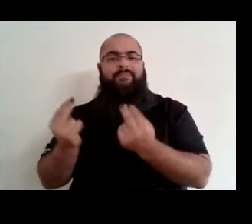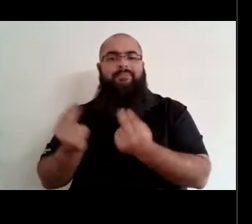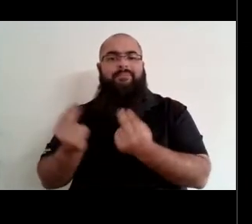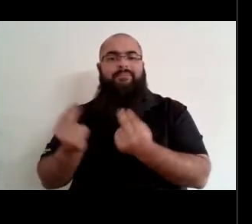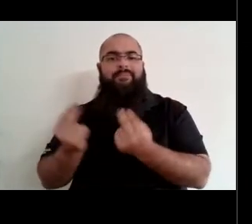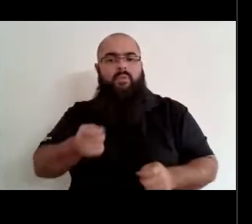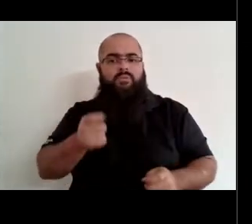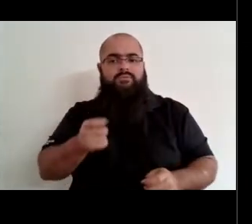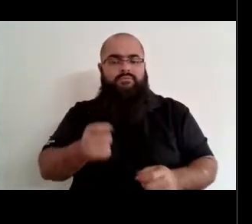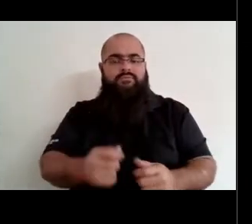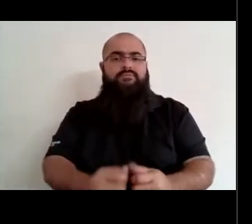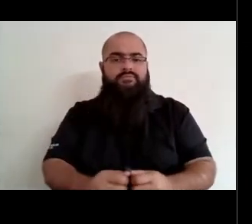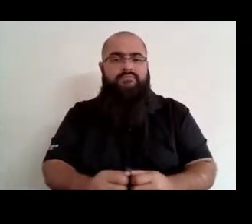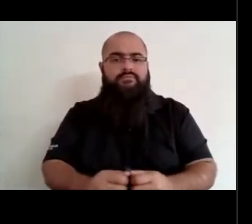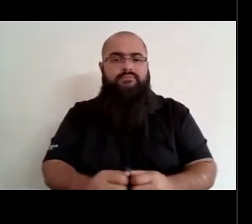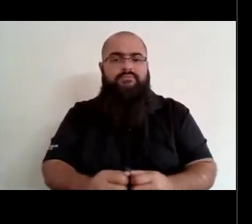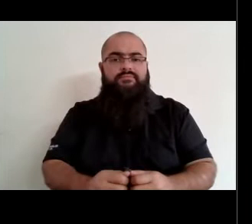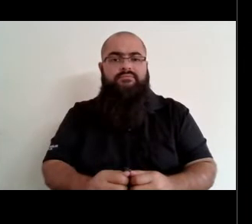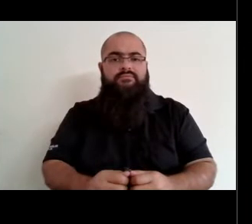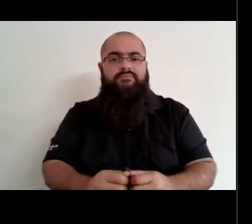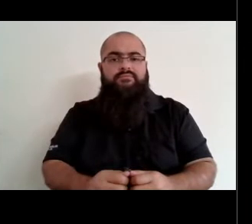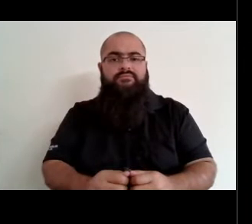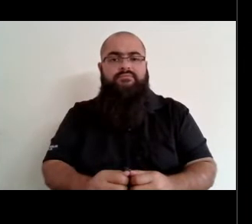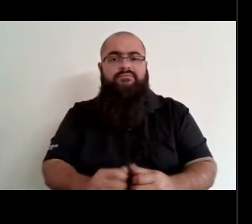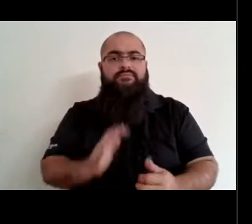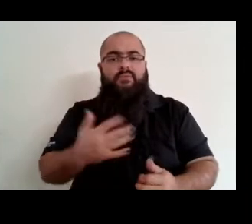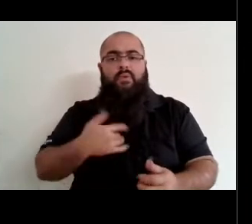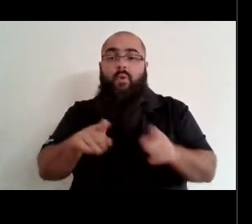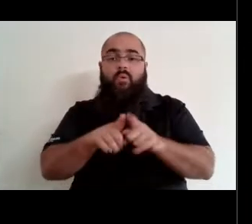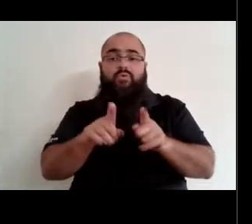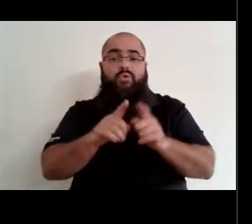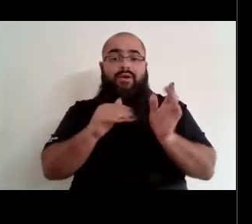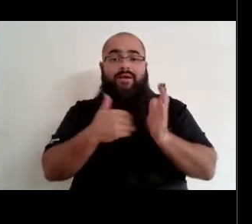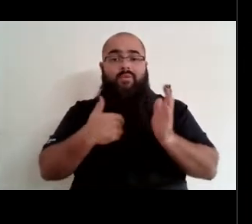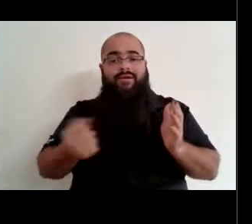We also have our social support workers which we couldn't do without.